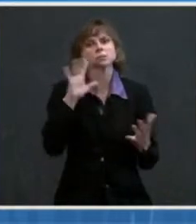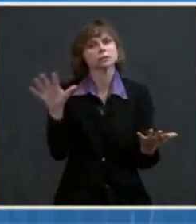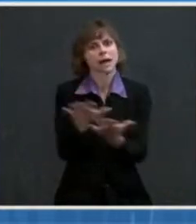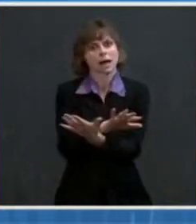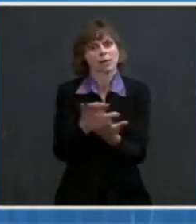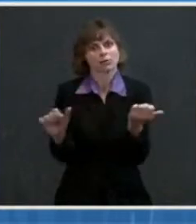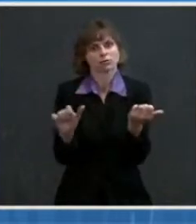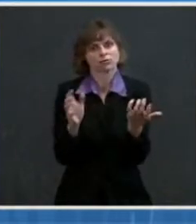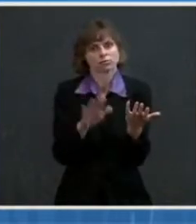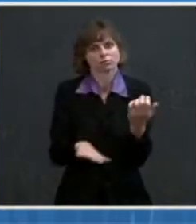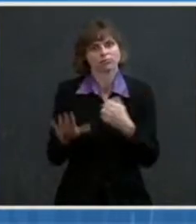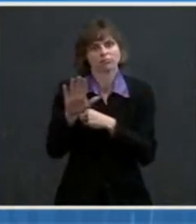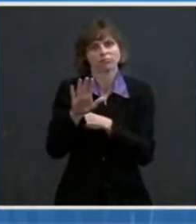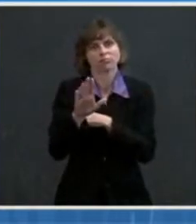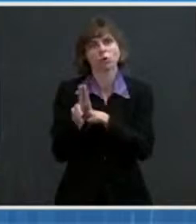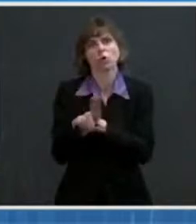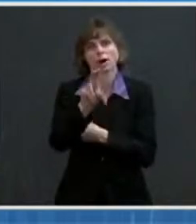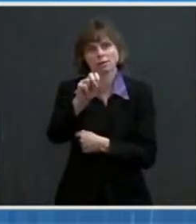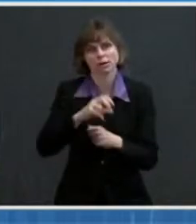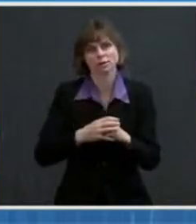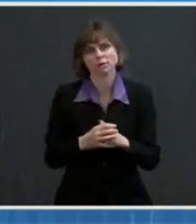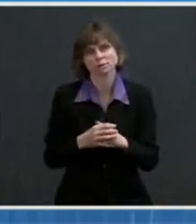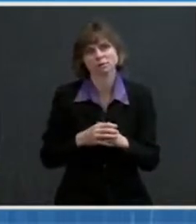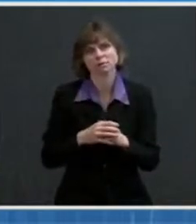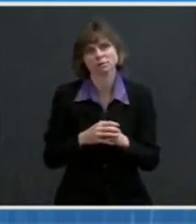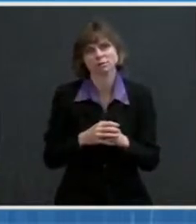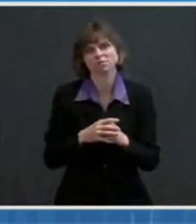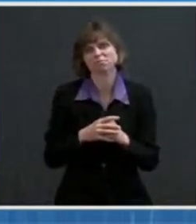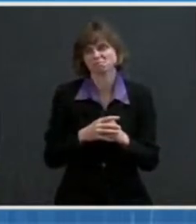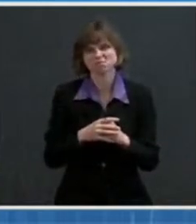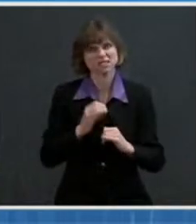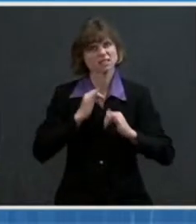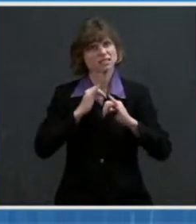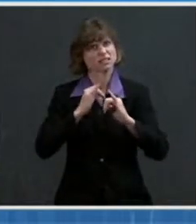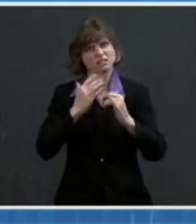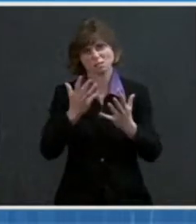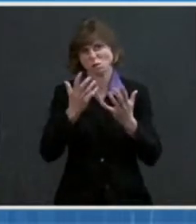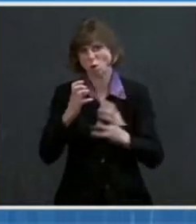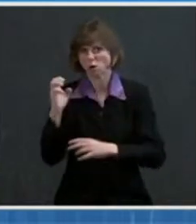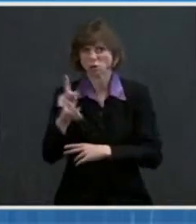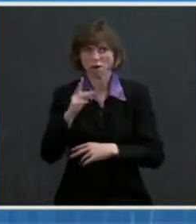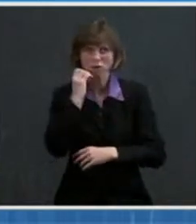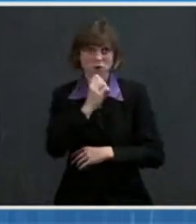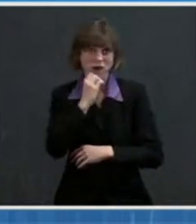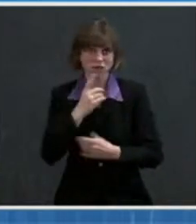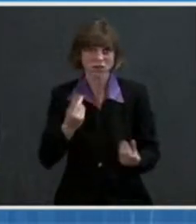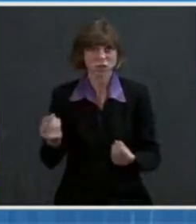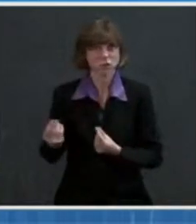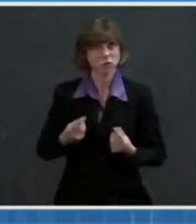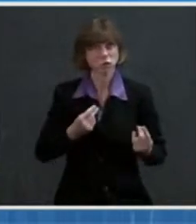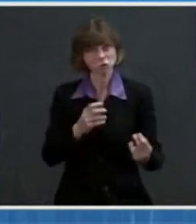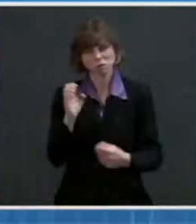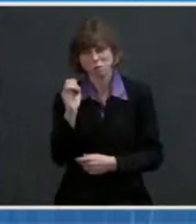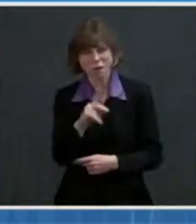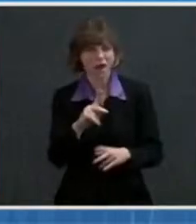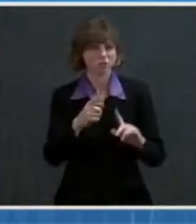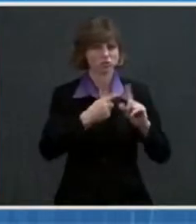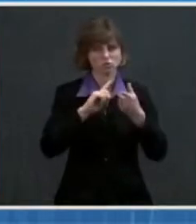PROTECT THEMSELVES AND OTHERS. COVID-19 CONTINUES TO EXTRACT A TREMENDOUS TOLL ON OUR NATION.